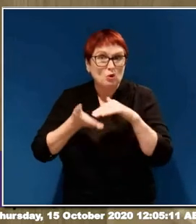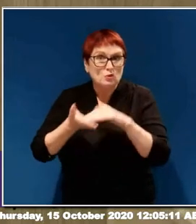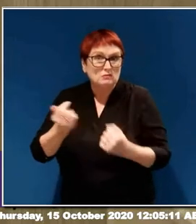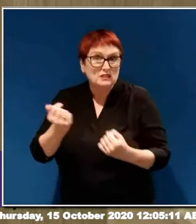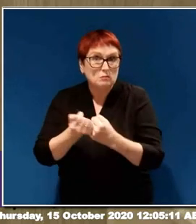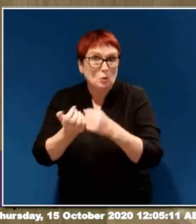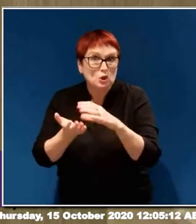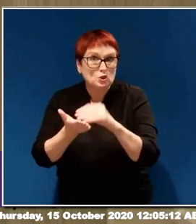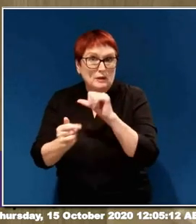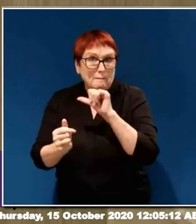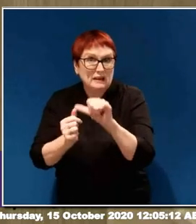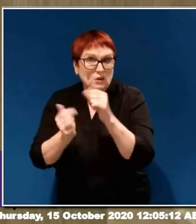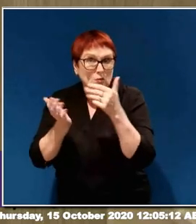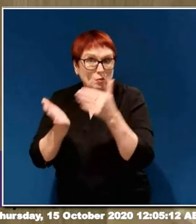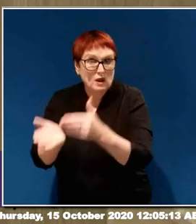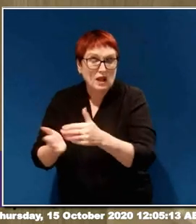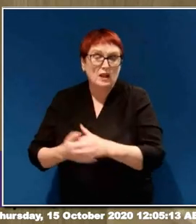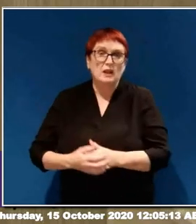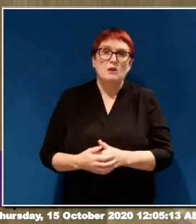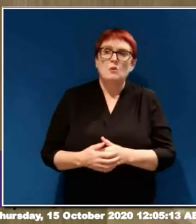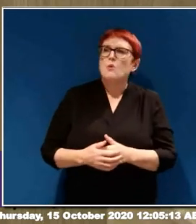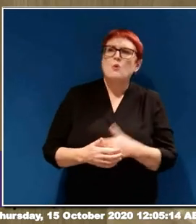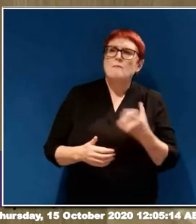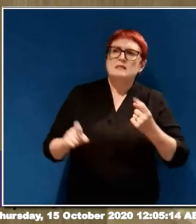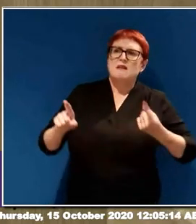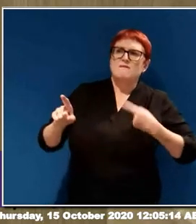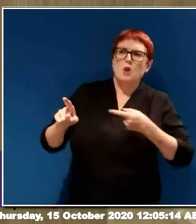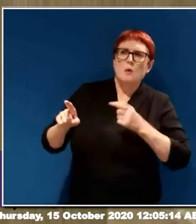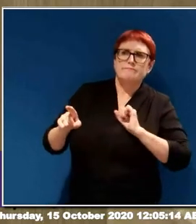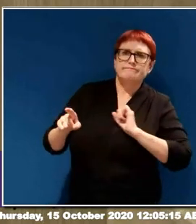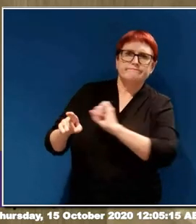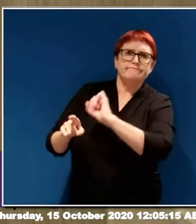need to follow up at their school at various times. We are the conduit -